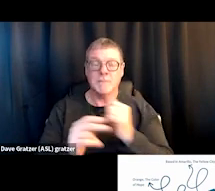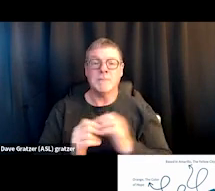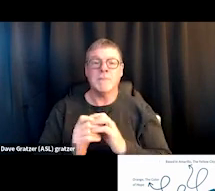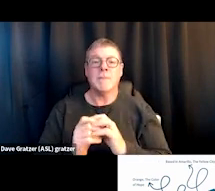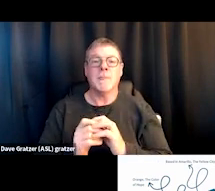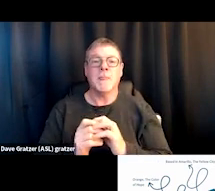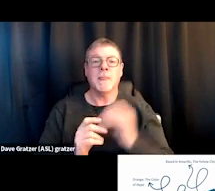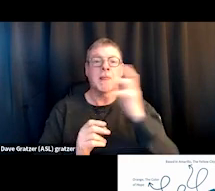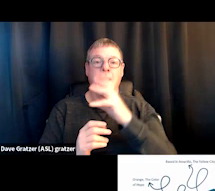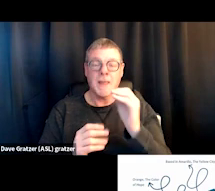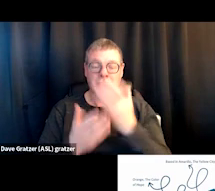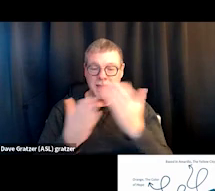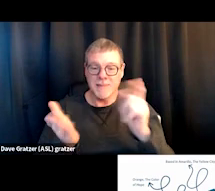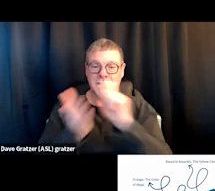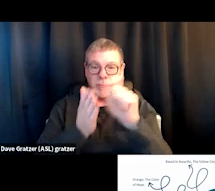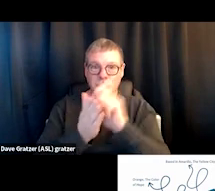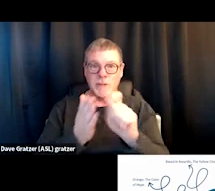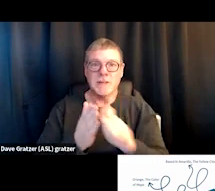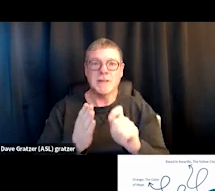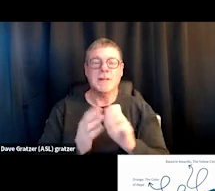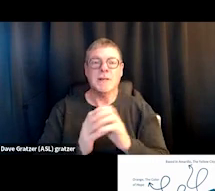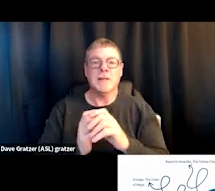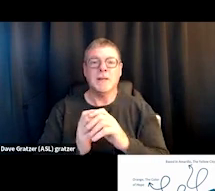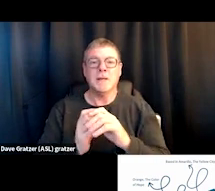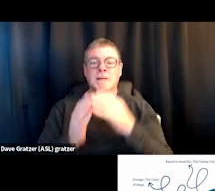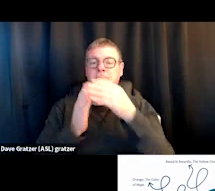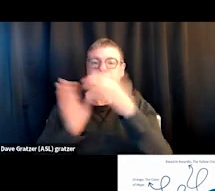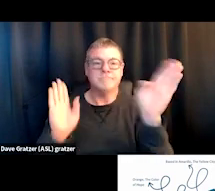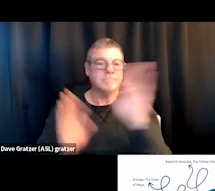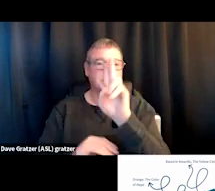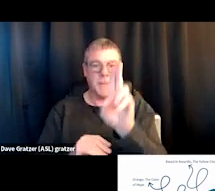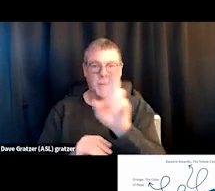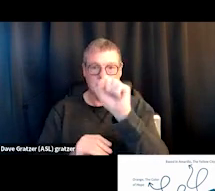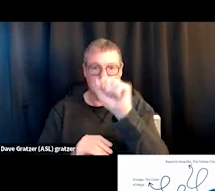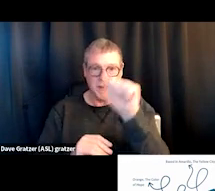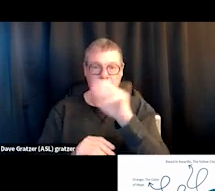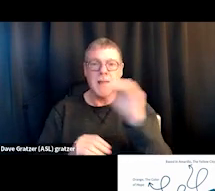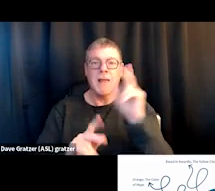that were being written, you know, across the country. You know, people were looking at ways